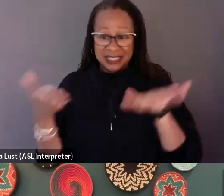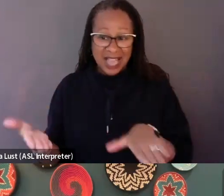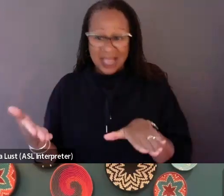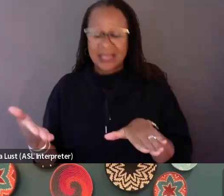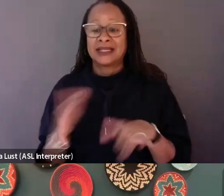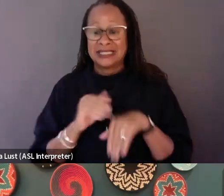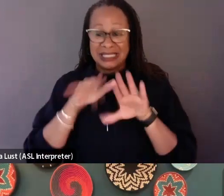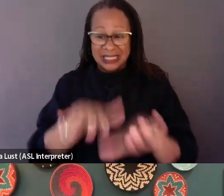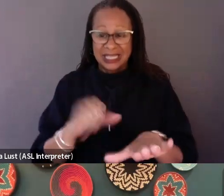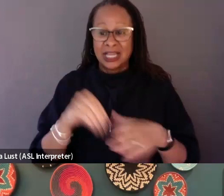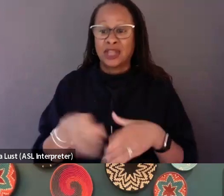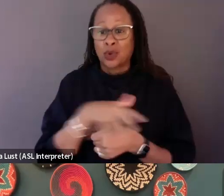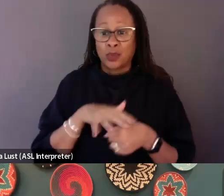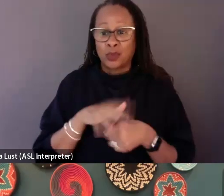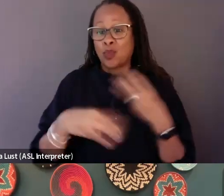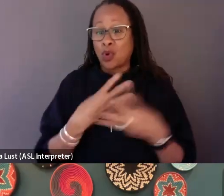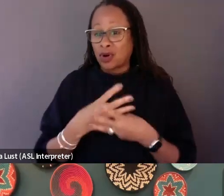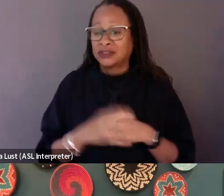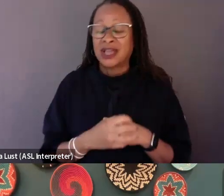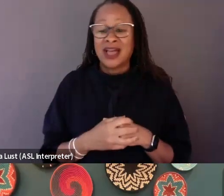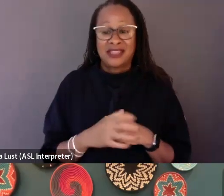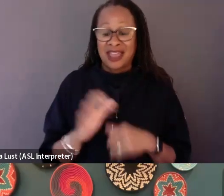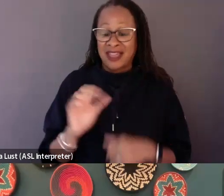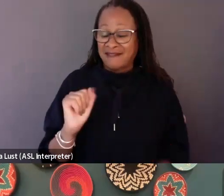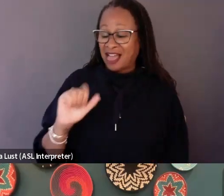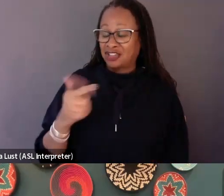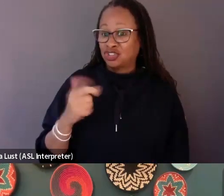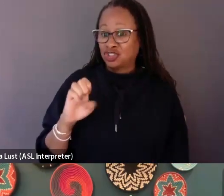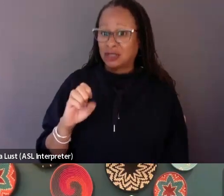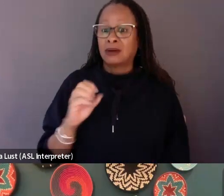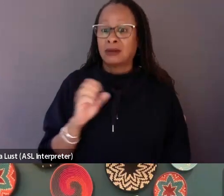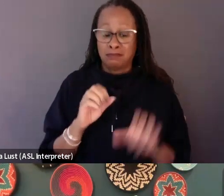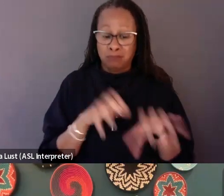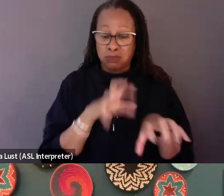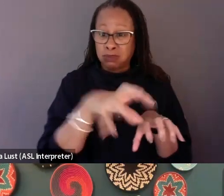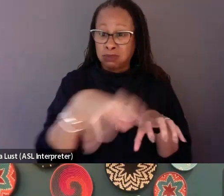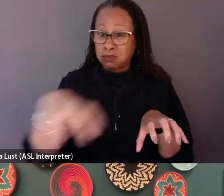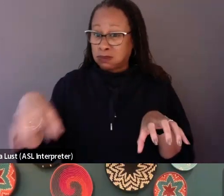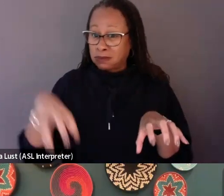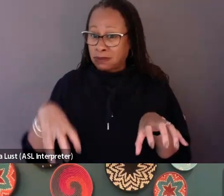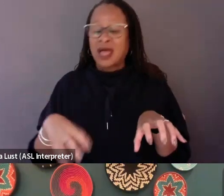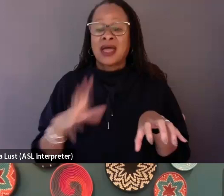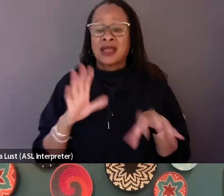Okay. - And unfortunately, it's sort of reached a place where things are very worrisome.